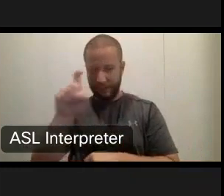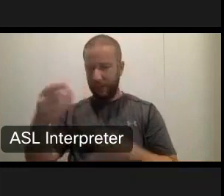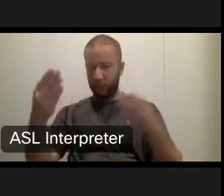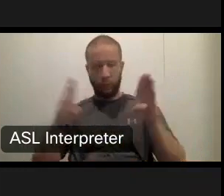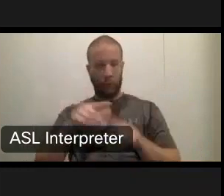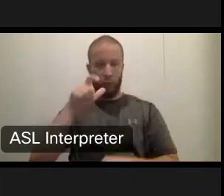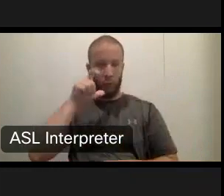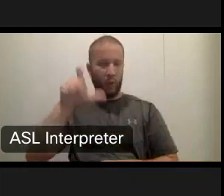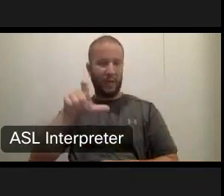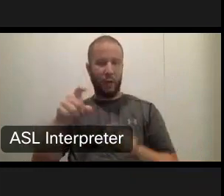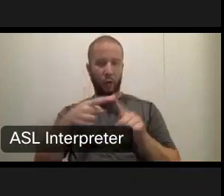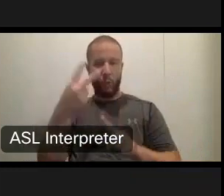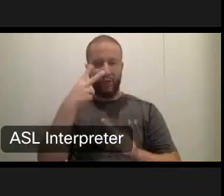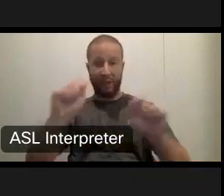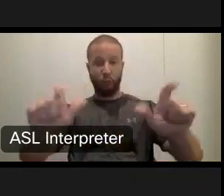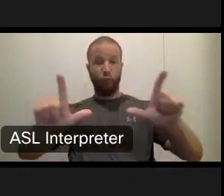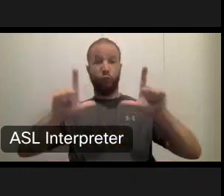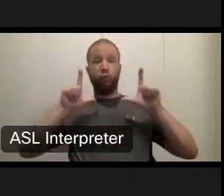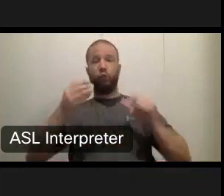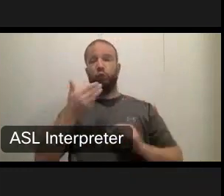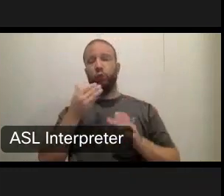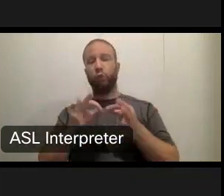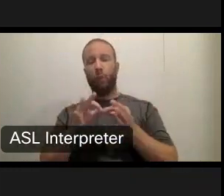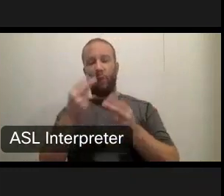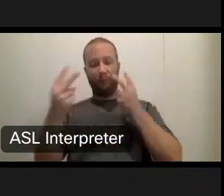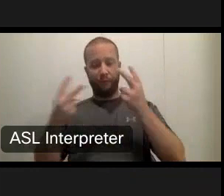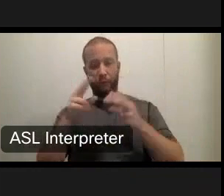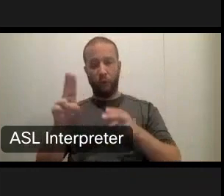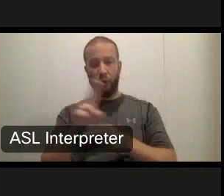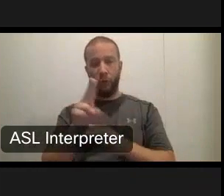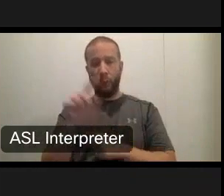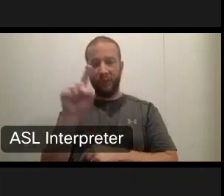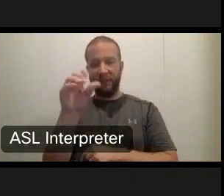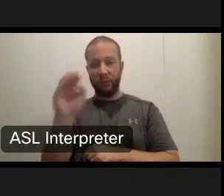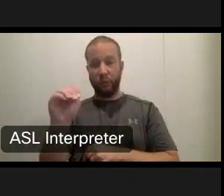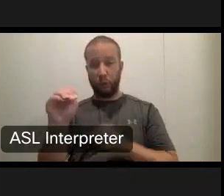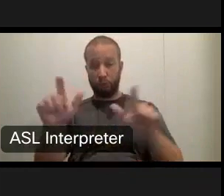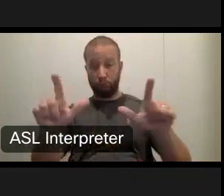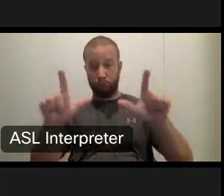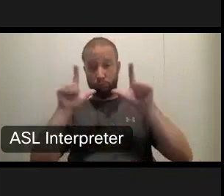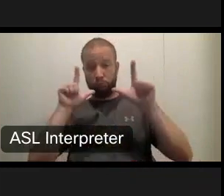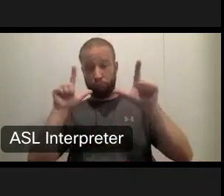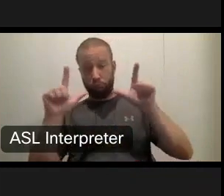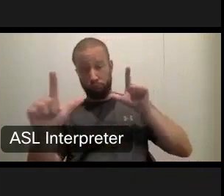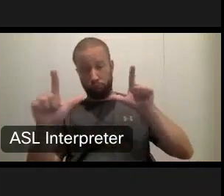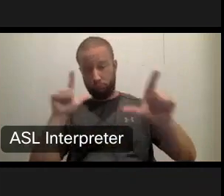to maximize space use the built-in Zoom tools to adjust the size of the presentation